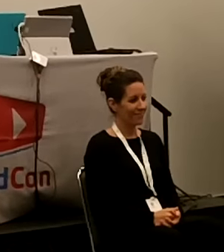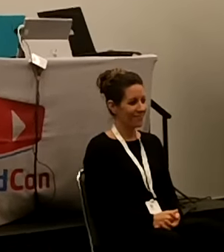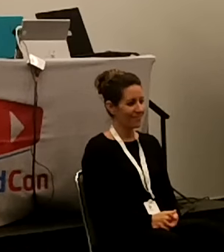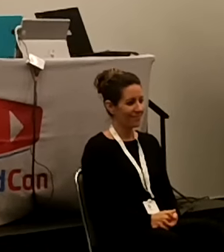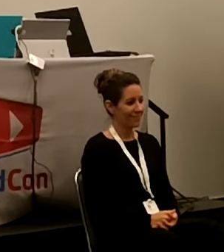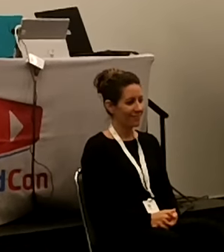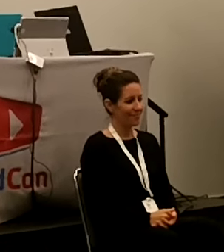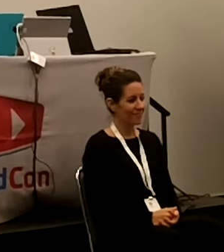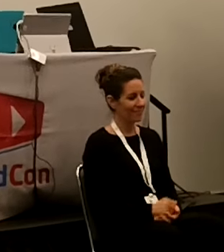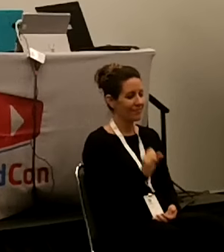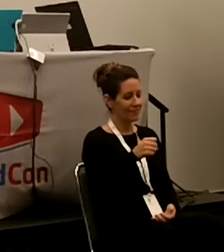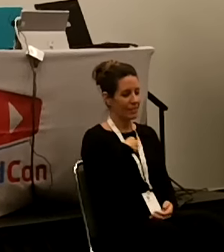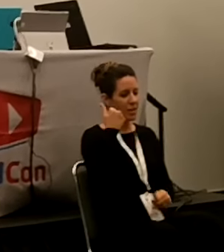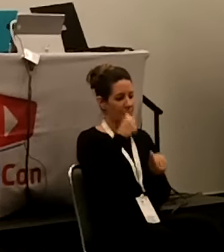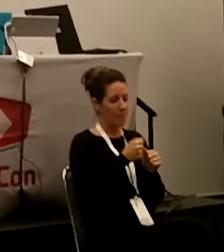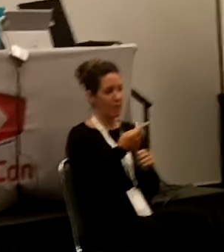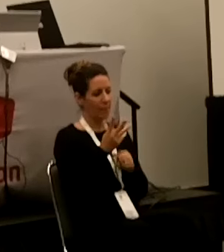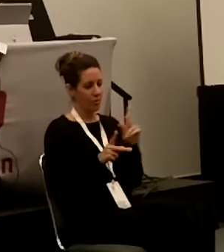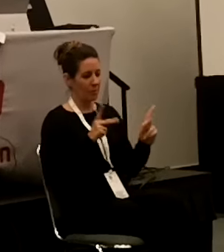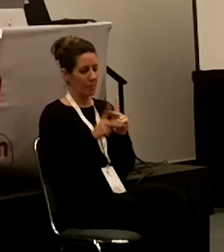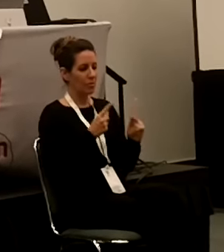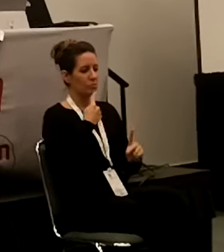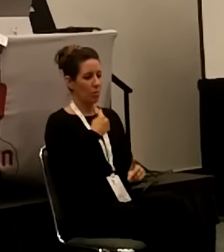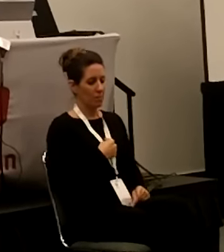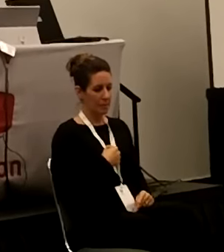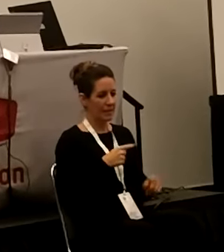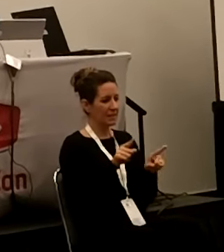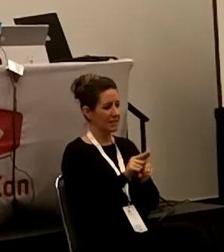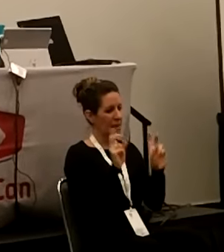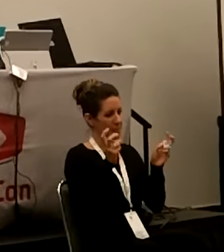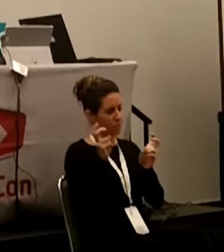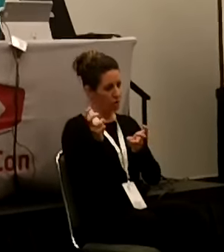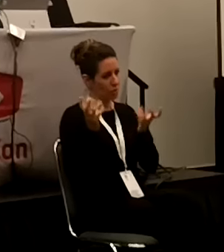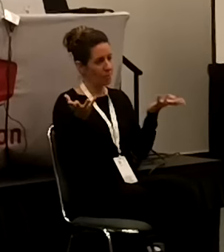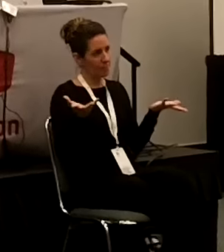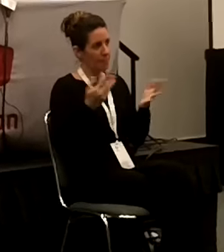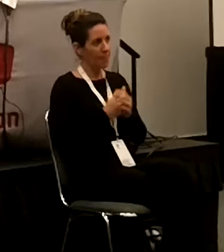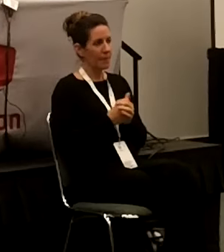Yeah, I remember a couple groups told me they were... or have the same issue, and I get it,